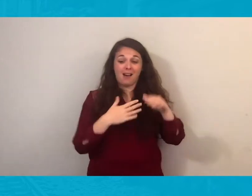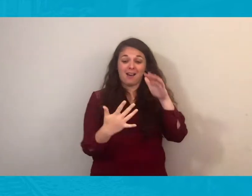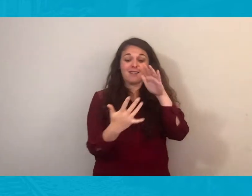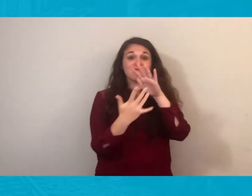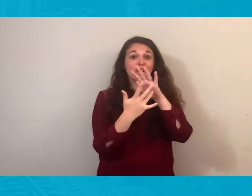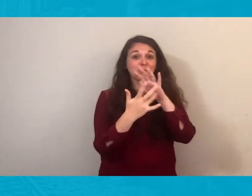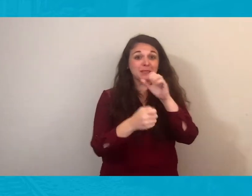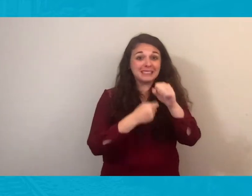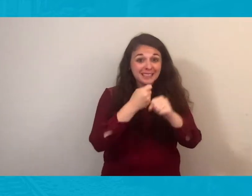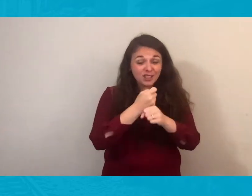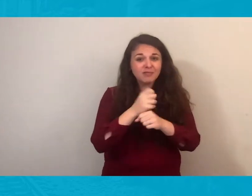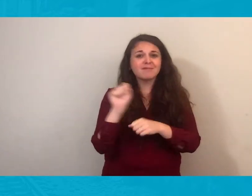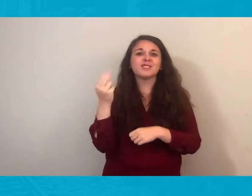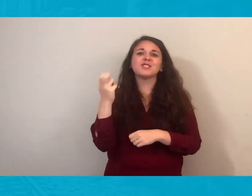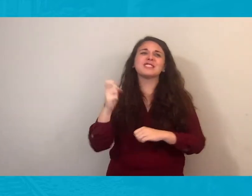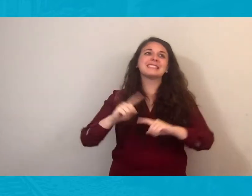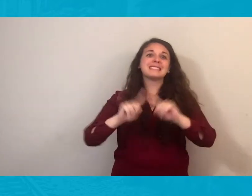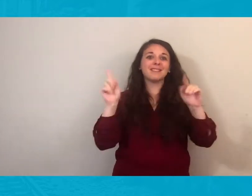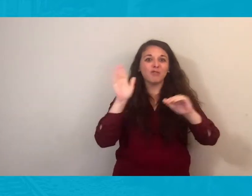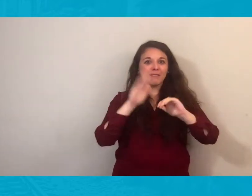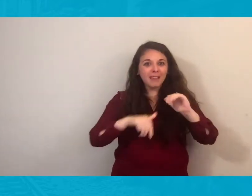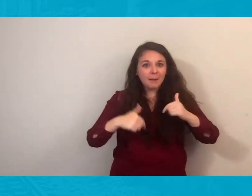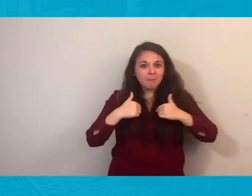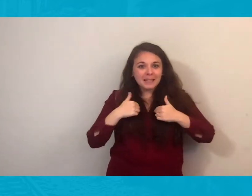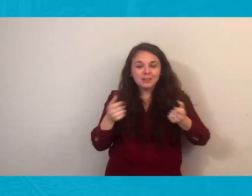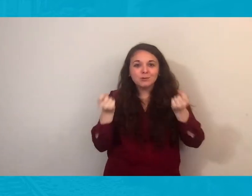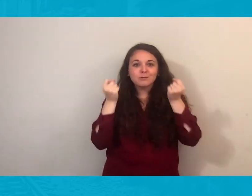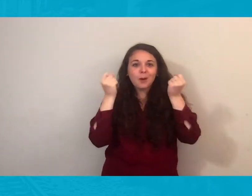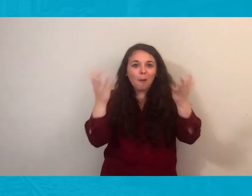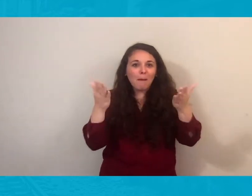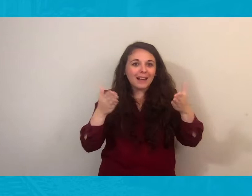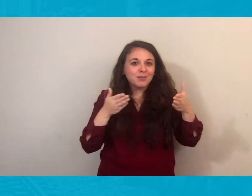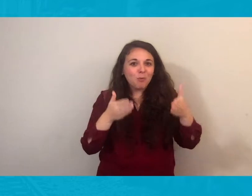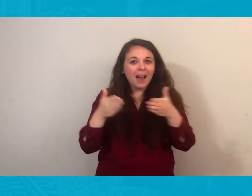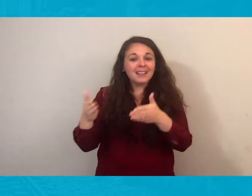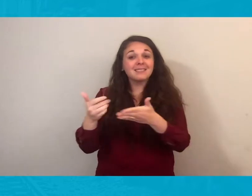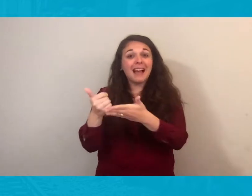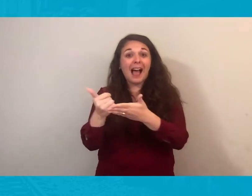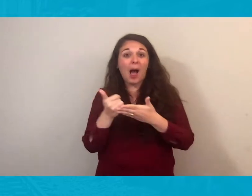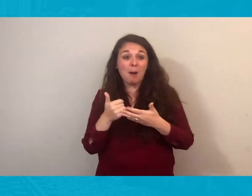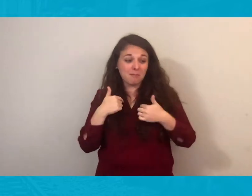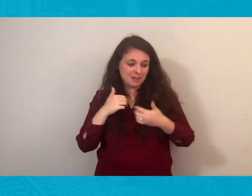Annie is different than me in so many ways, and that's been great to have her soften me